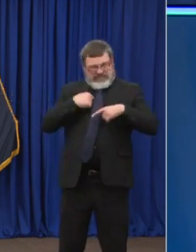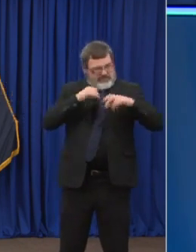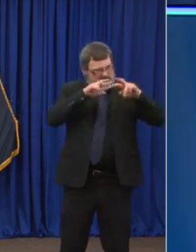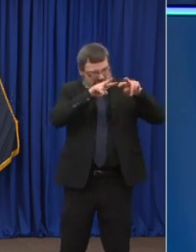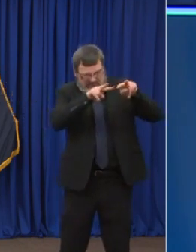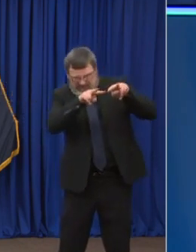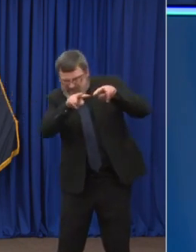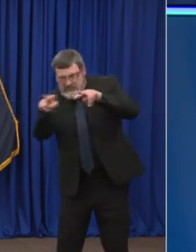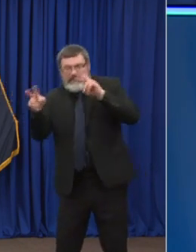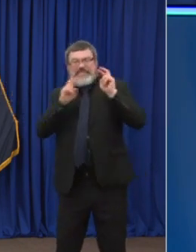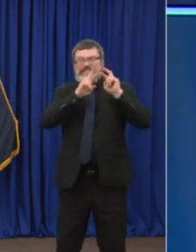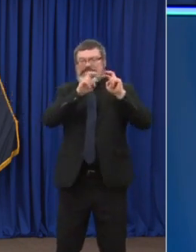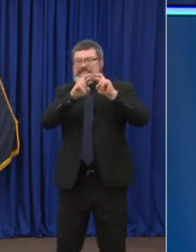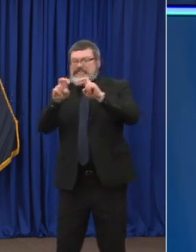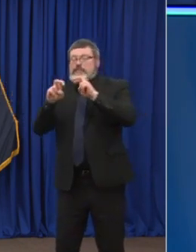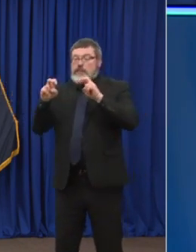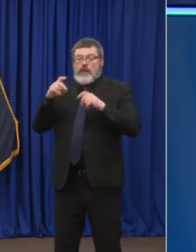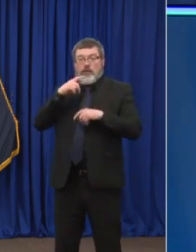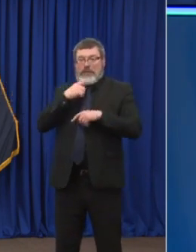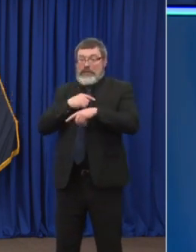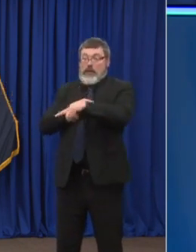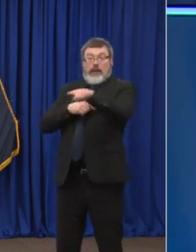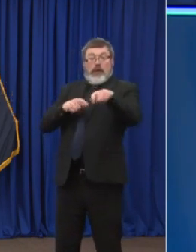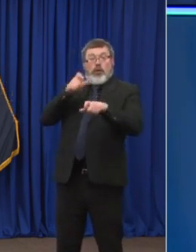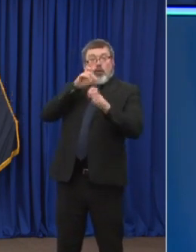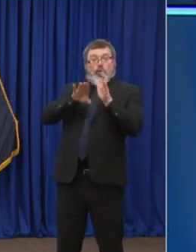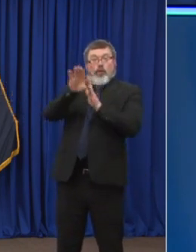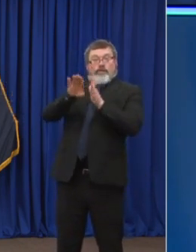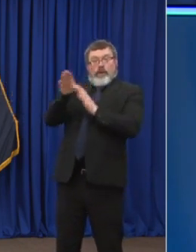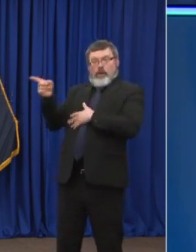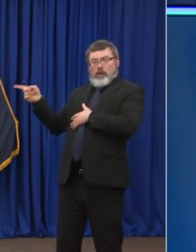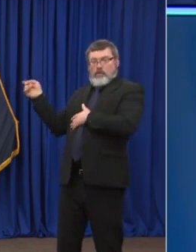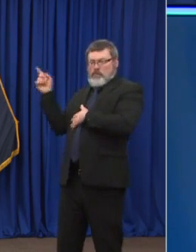SCHOOLS ARE AN AREA WE HAVE BEEN WATCHING VERY CLOSELY.